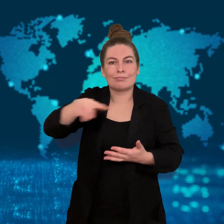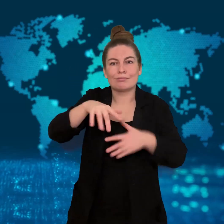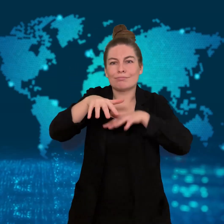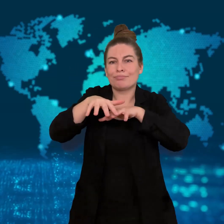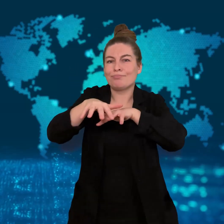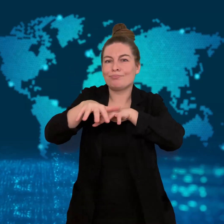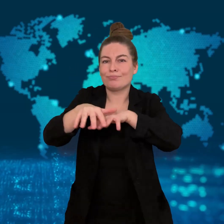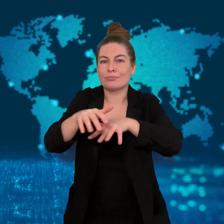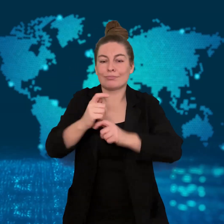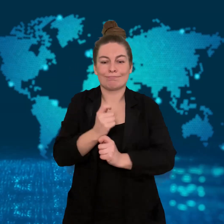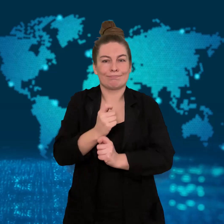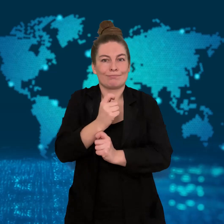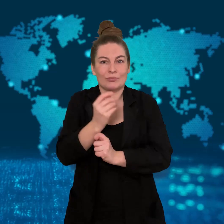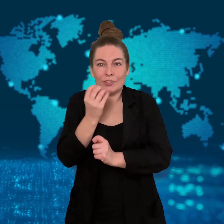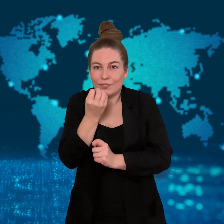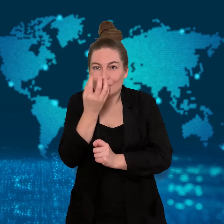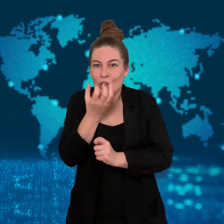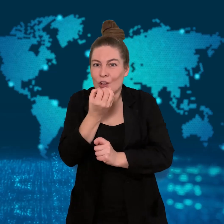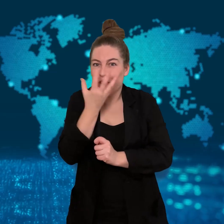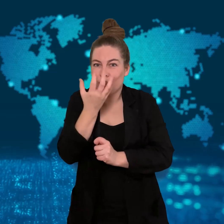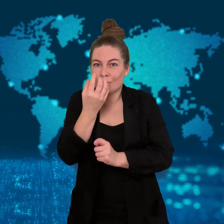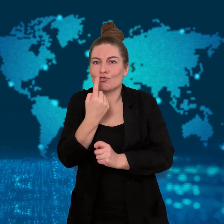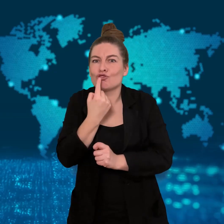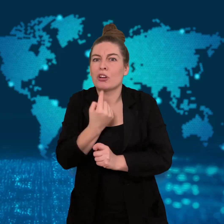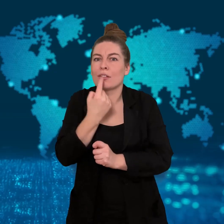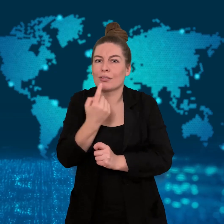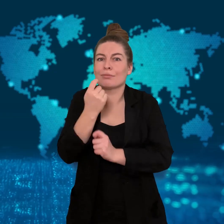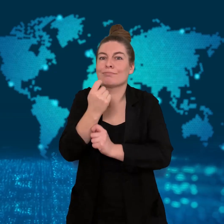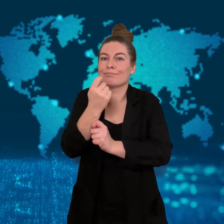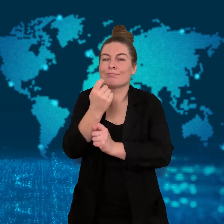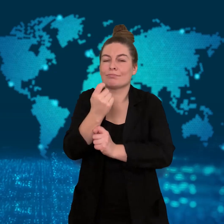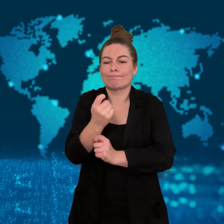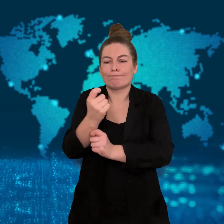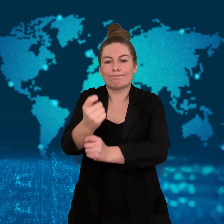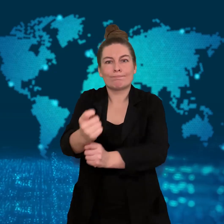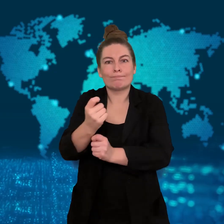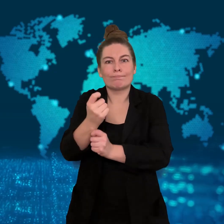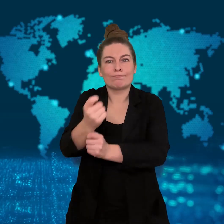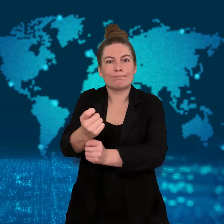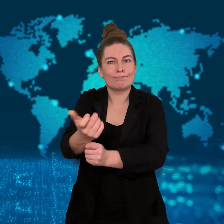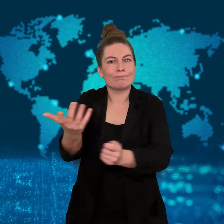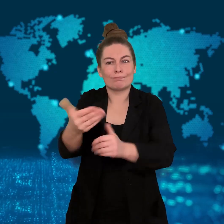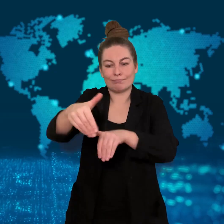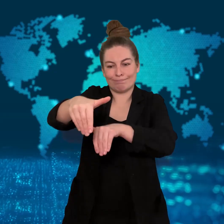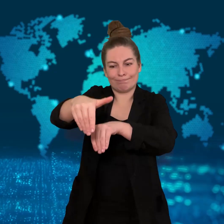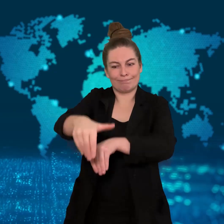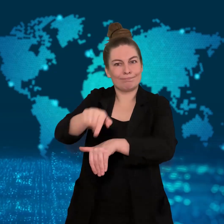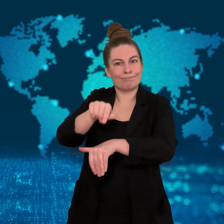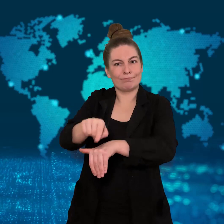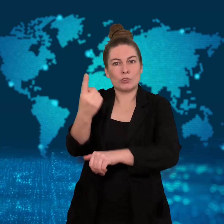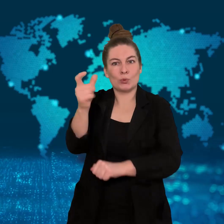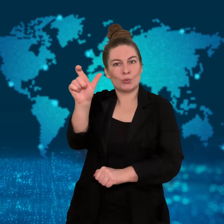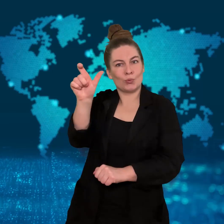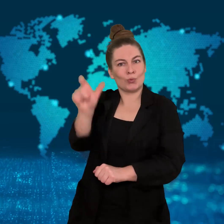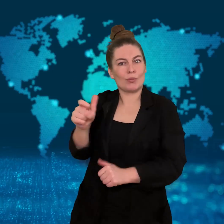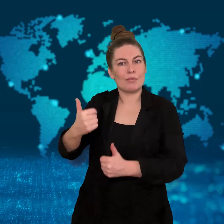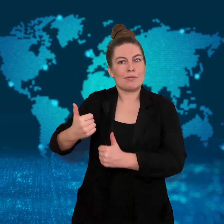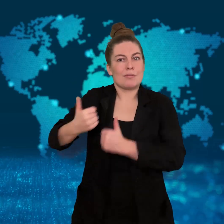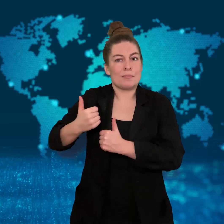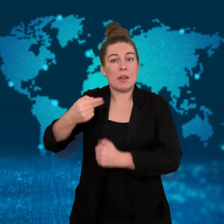Some had filmed the women laying red carnations at the tomb of